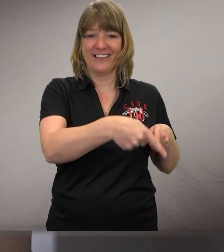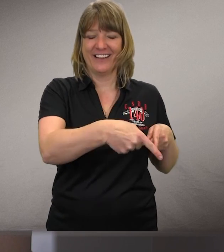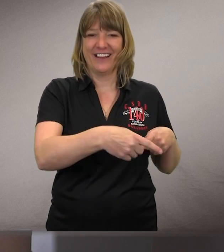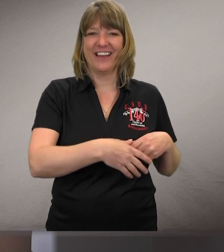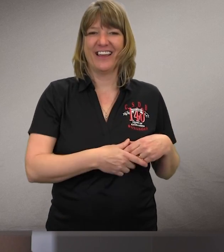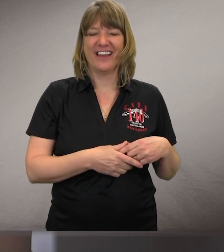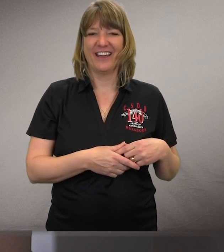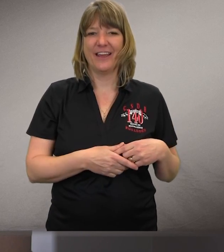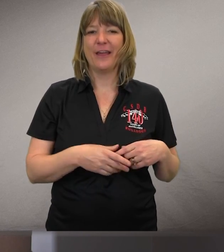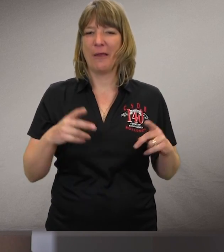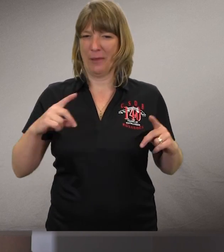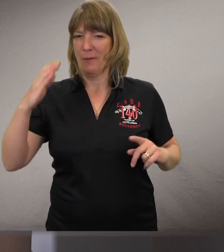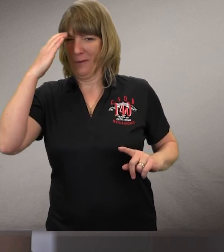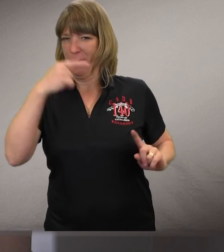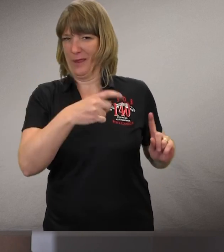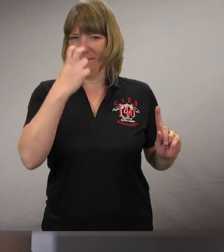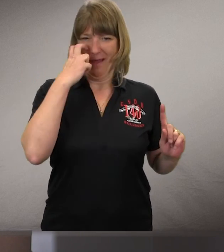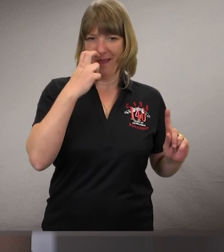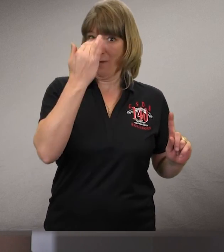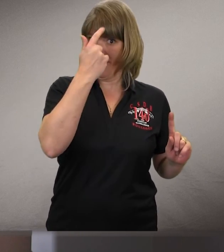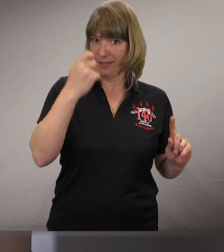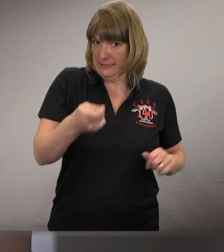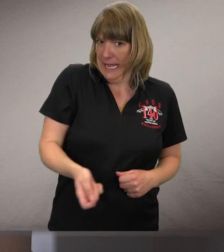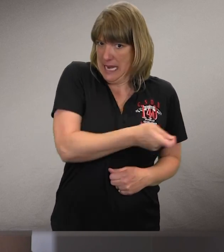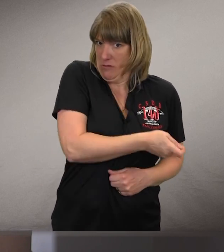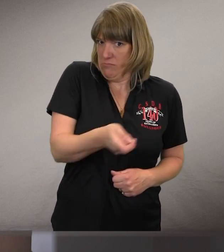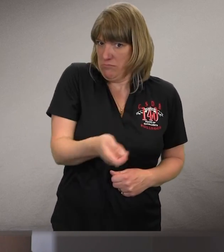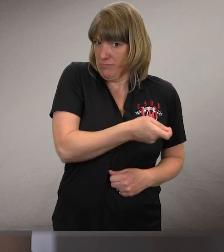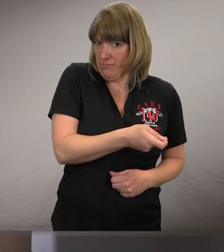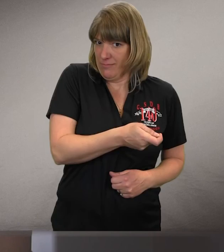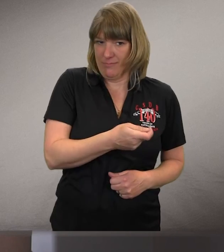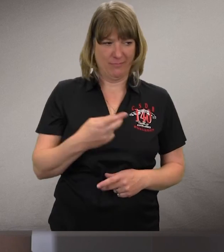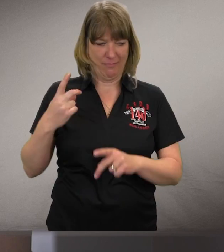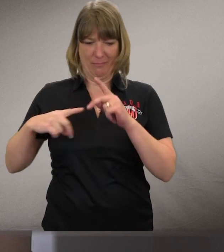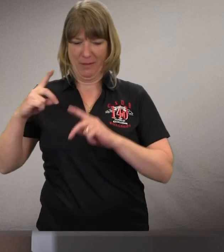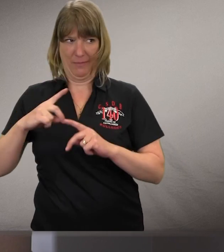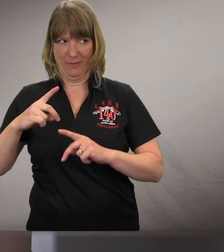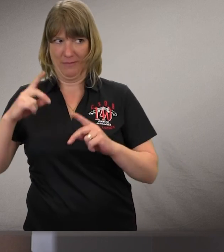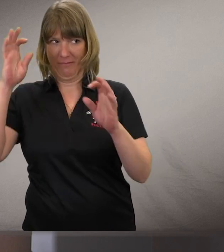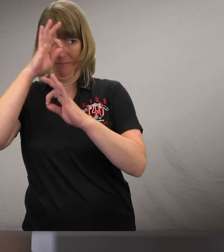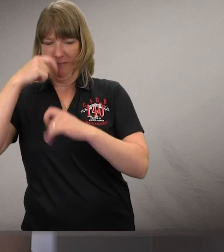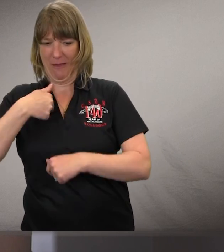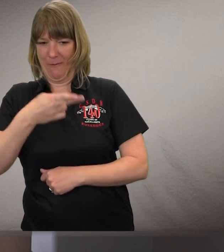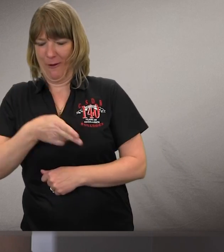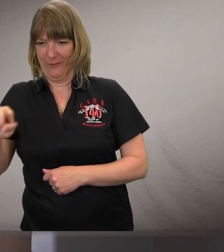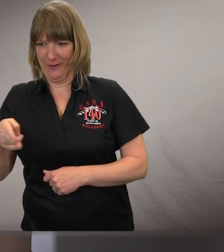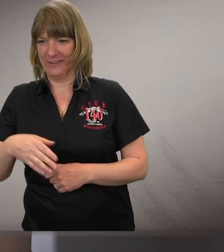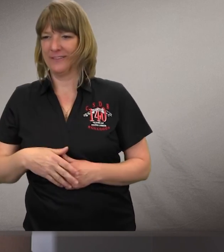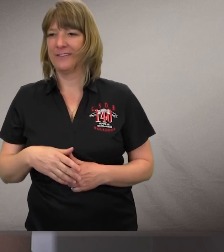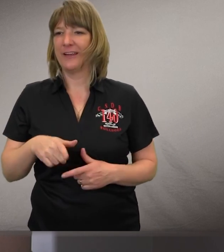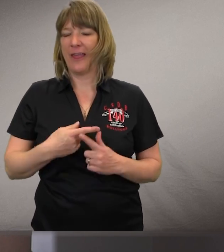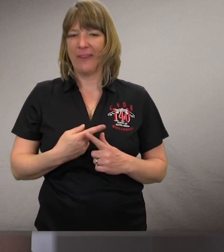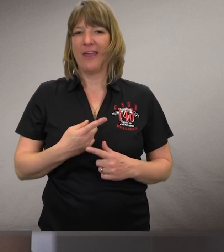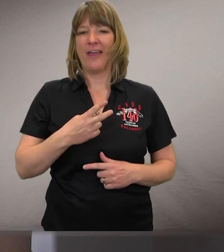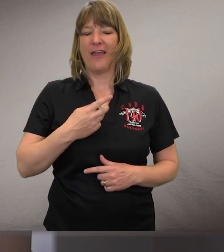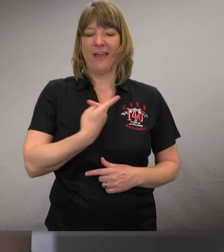and people will know that he's blind, because he has a cane, and people don't know that I'm hard of hearing or anything.